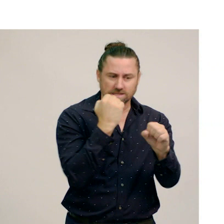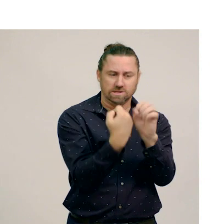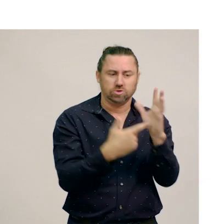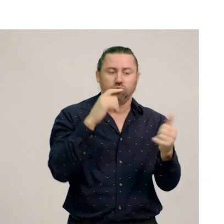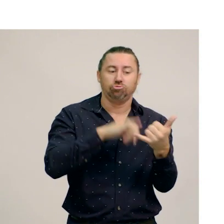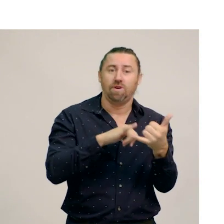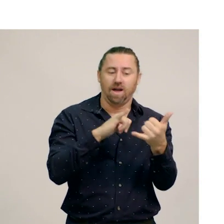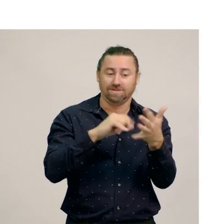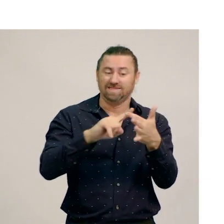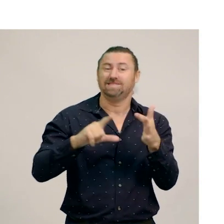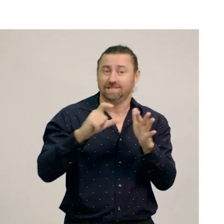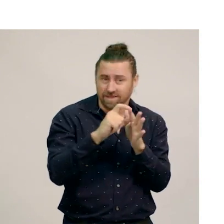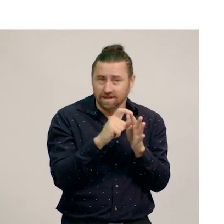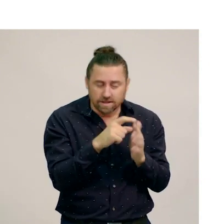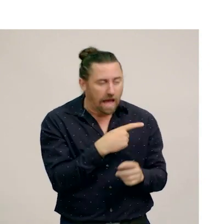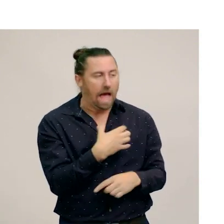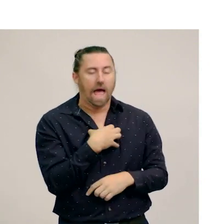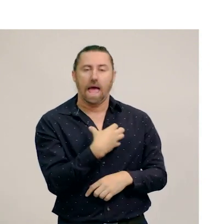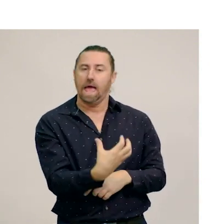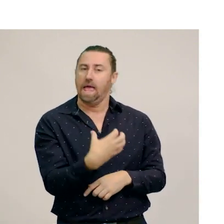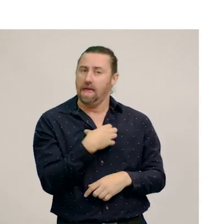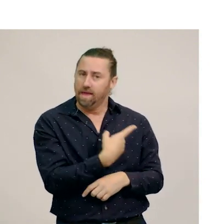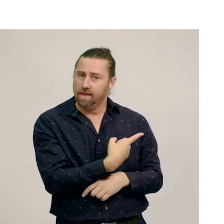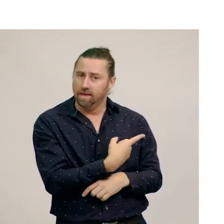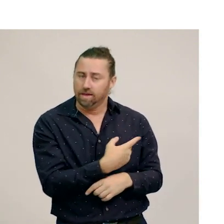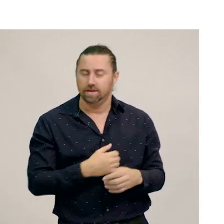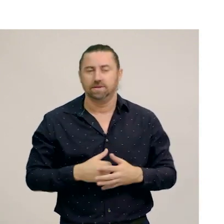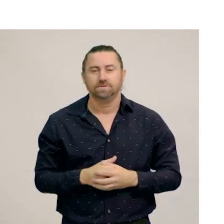So using the arrow, we can see the grass is food for the mouse.